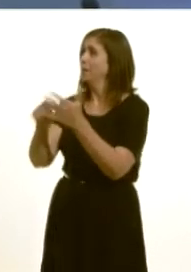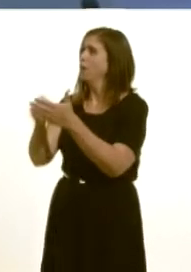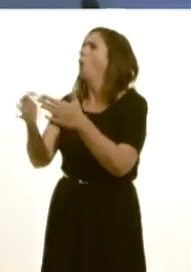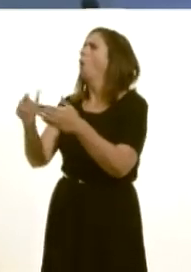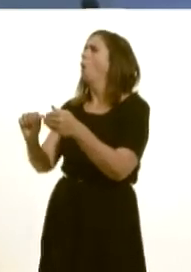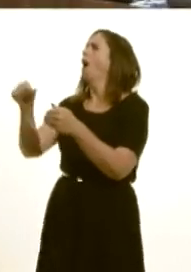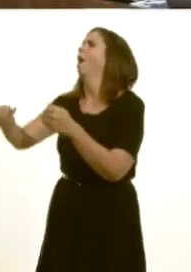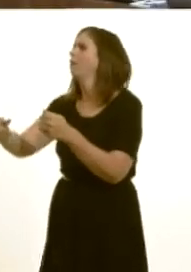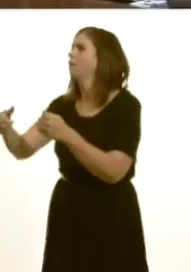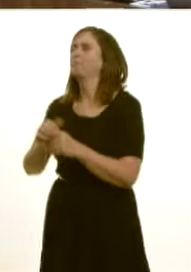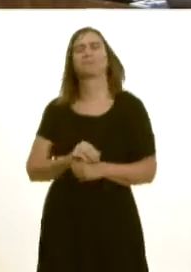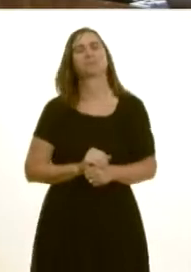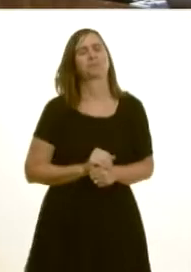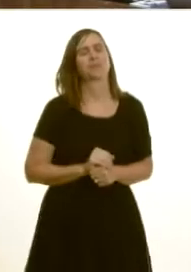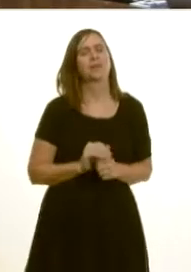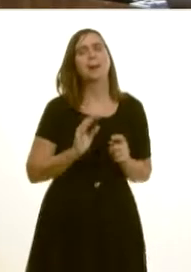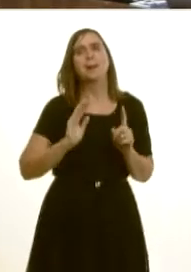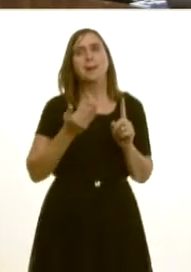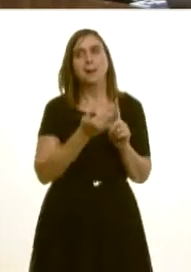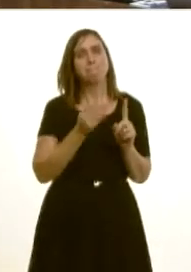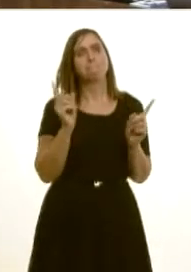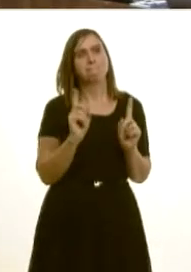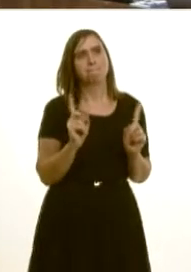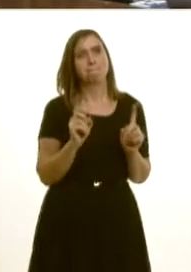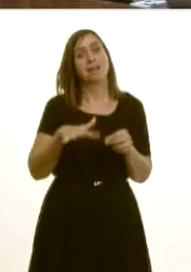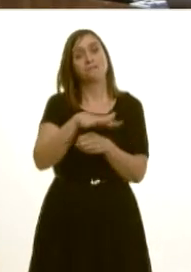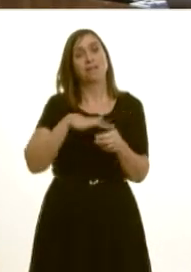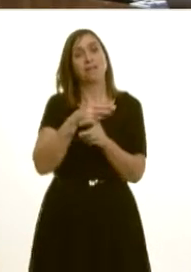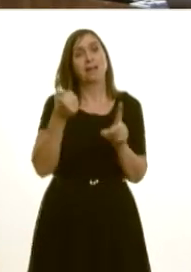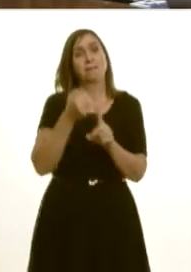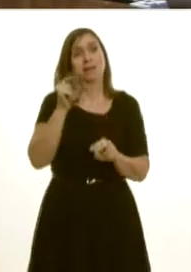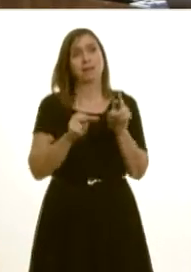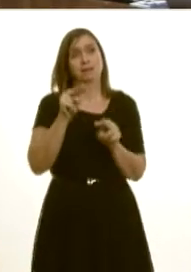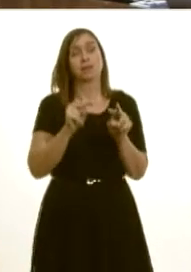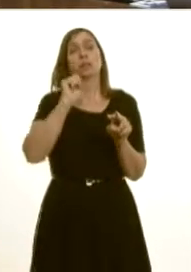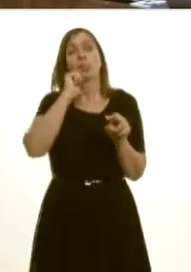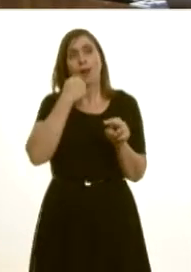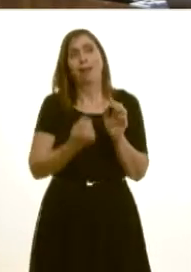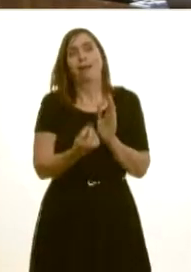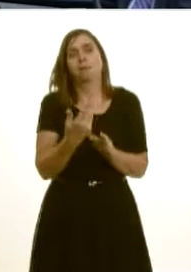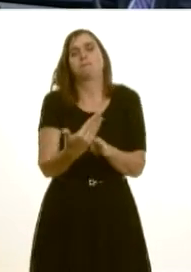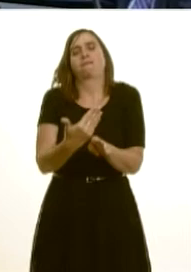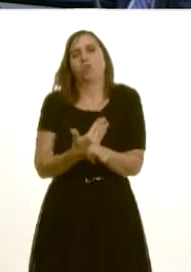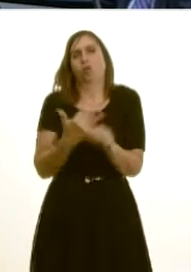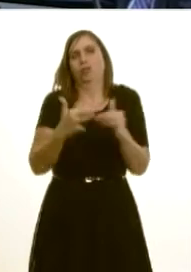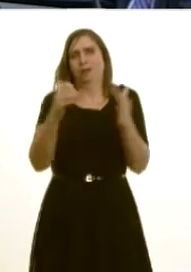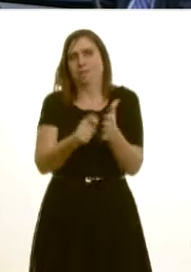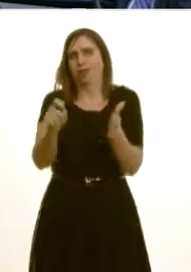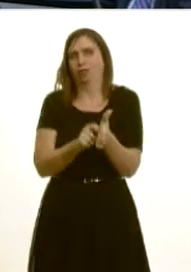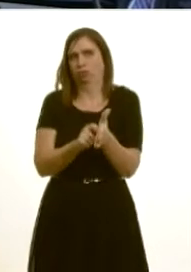Carwyn Jones: No, the intention is that that environmental impact assessment will take place before the Assembly elections. That would have to take place of course before